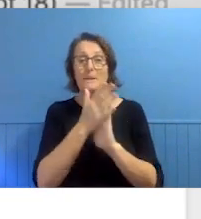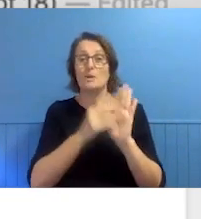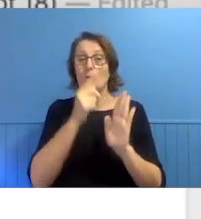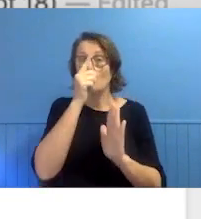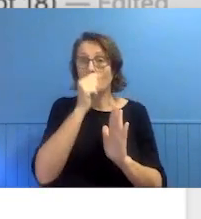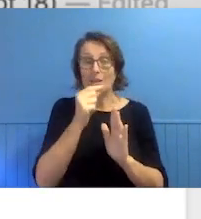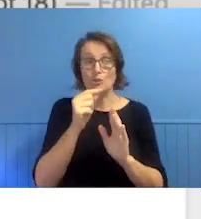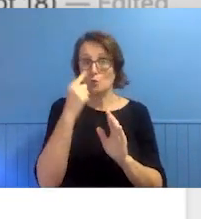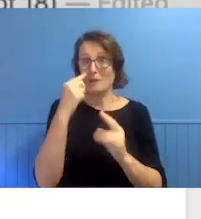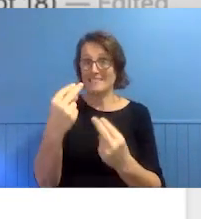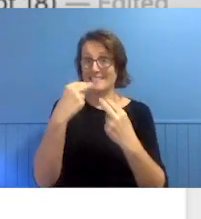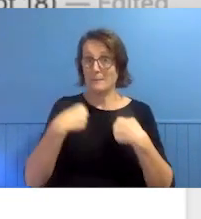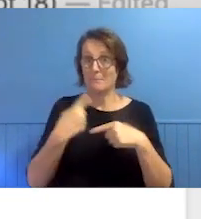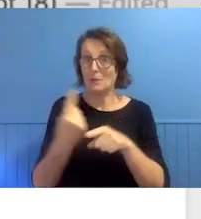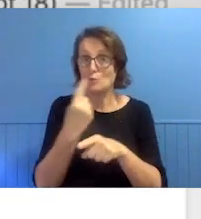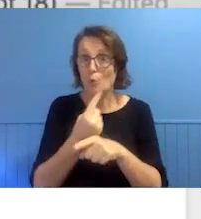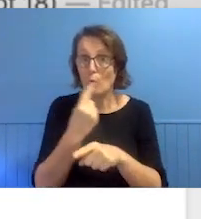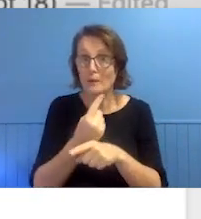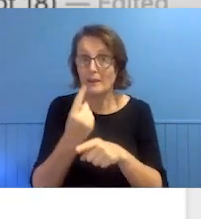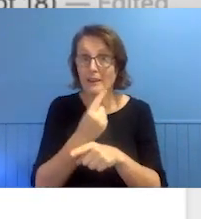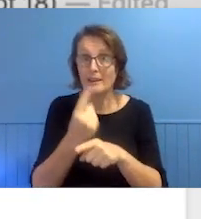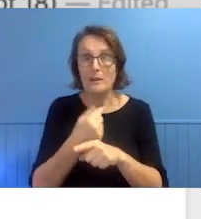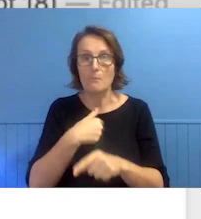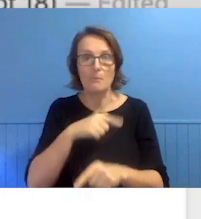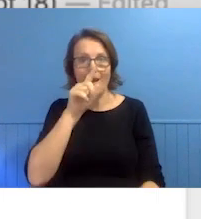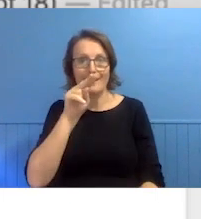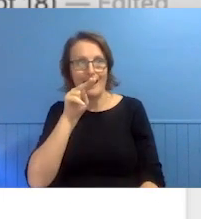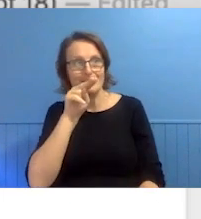talking but I can't give you that same opportunity because of the